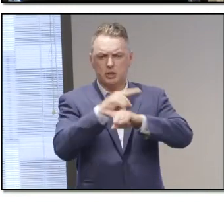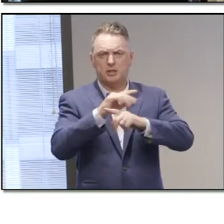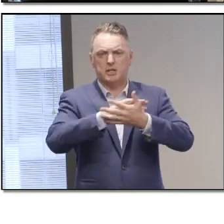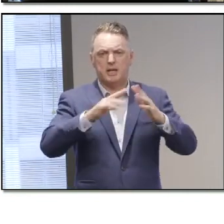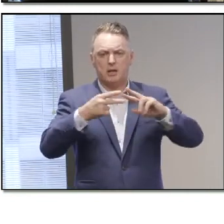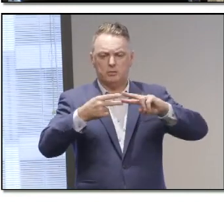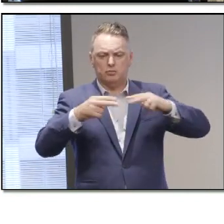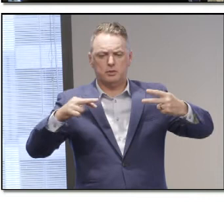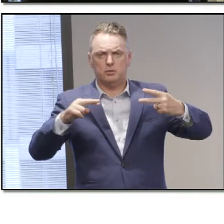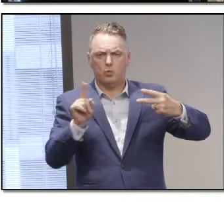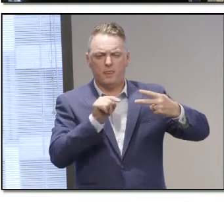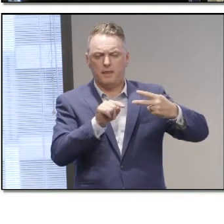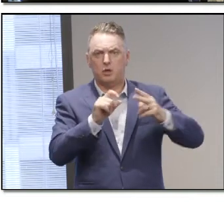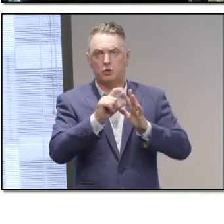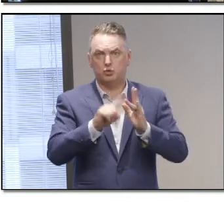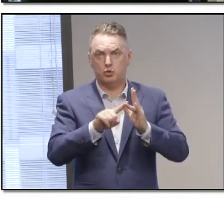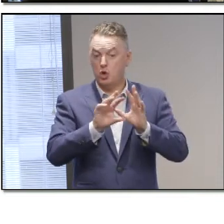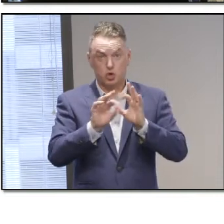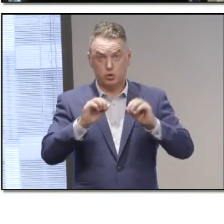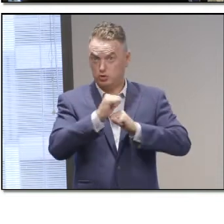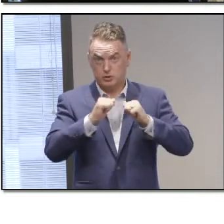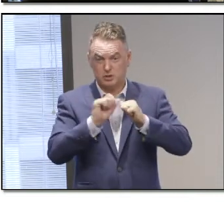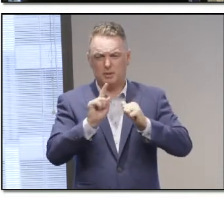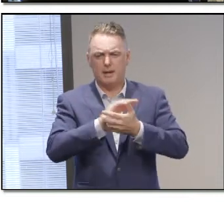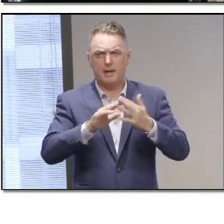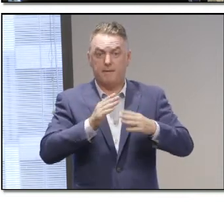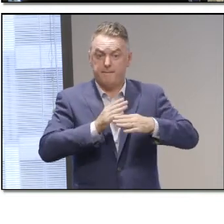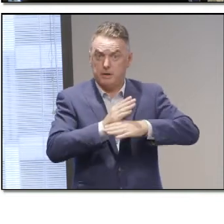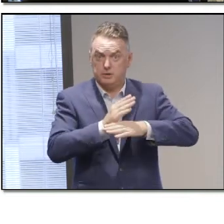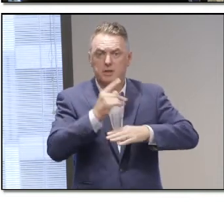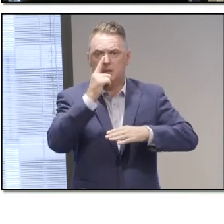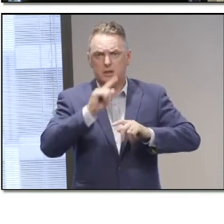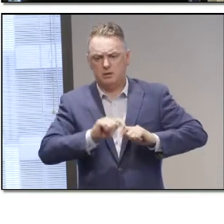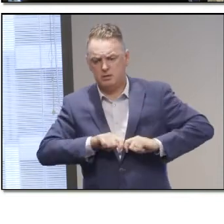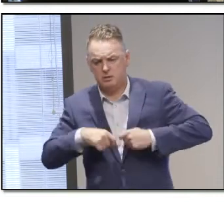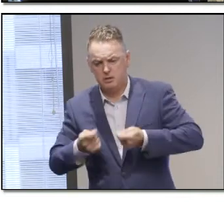or function, but not the actual structure, can be transmitted from one cell to another during